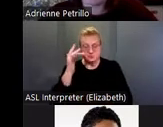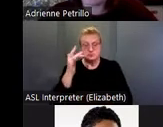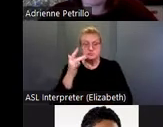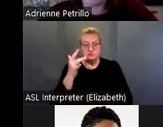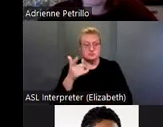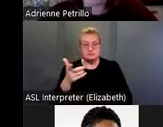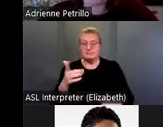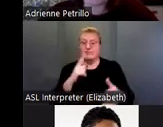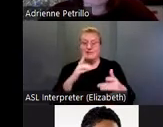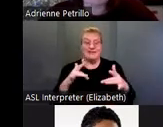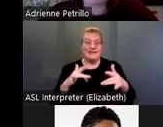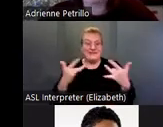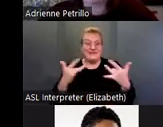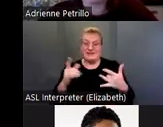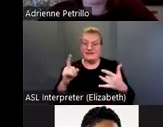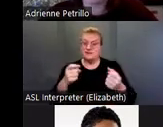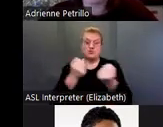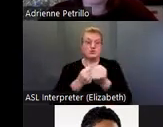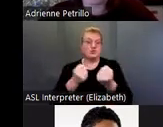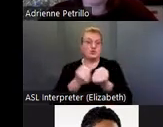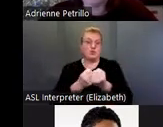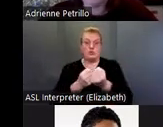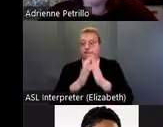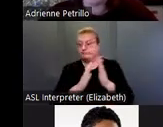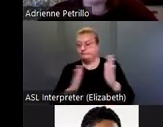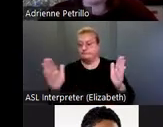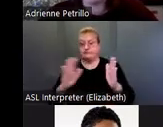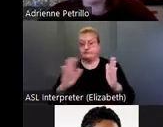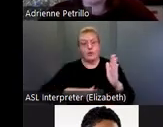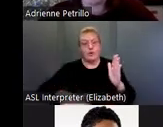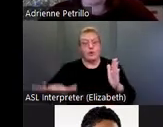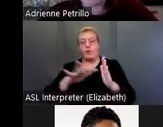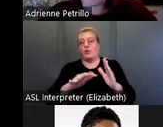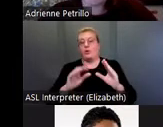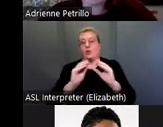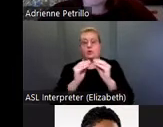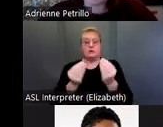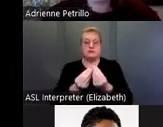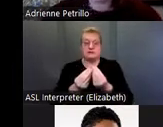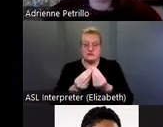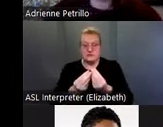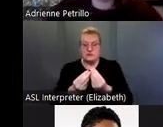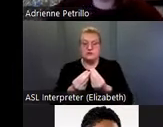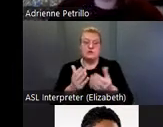really takes support across our whole organization. But we're all there and we're happy to talk to you